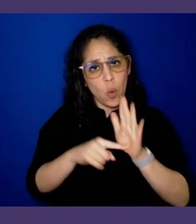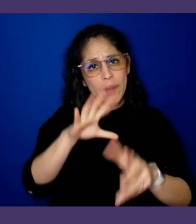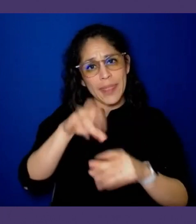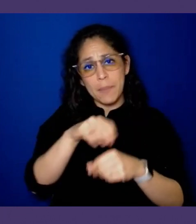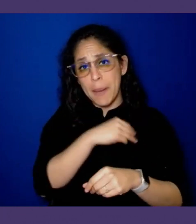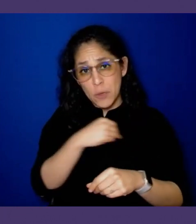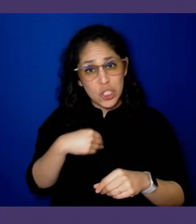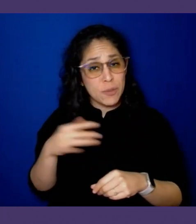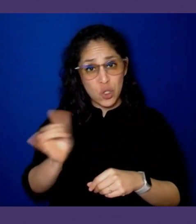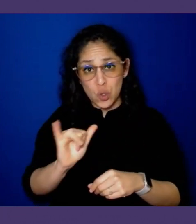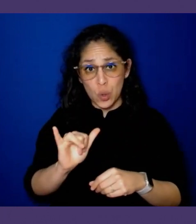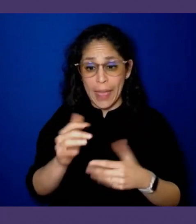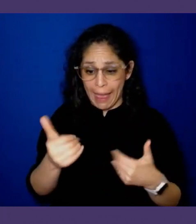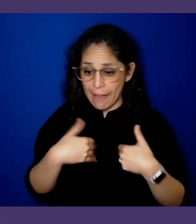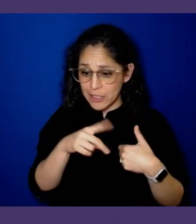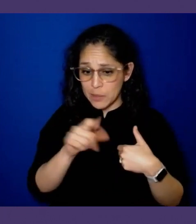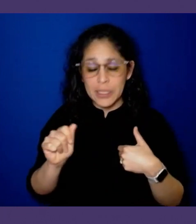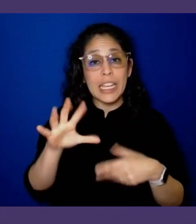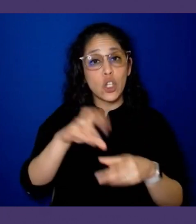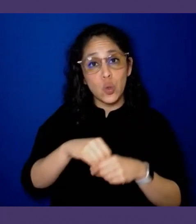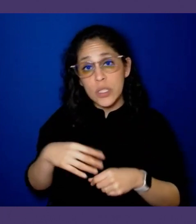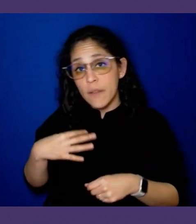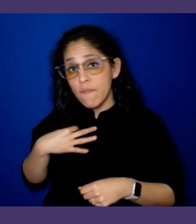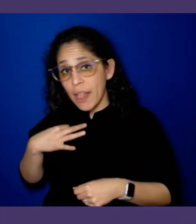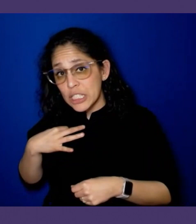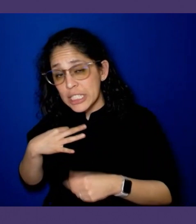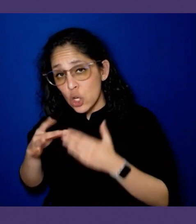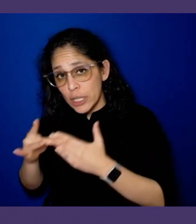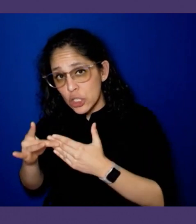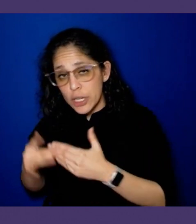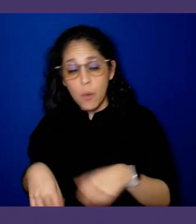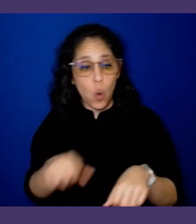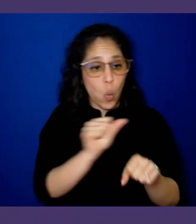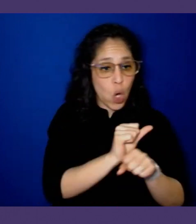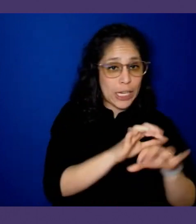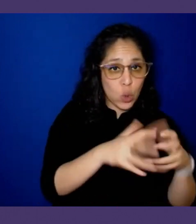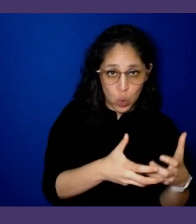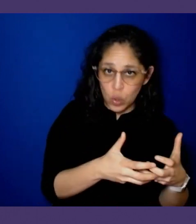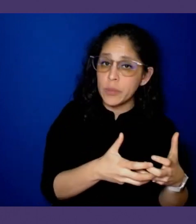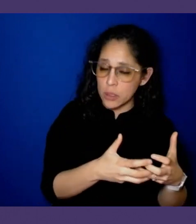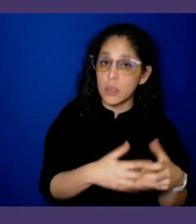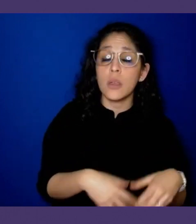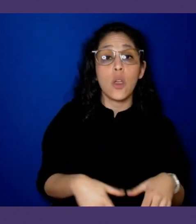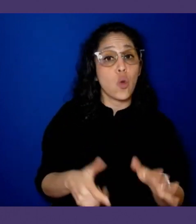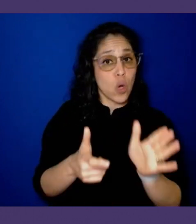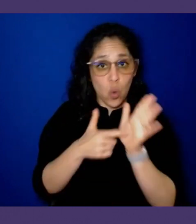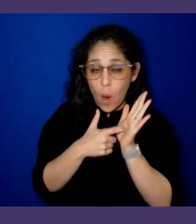That includes in our volunteer leadership and our working groups, we require disability leadership across all of our programs.